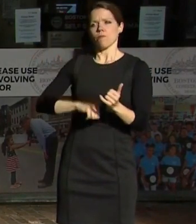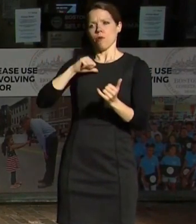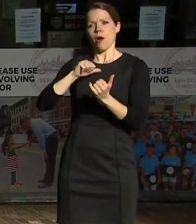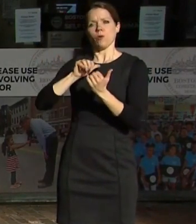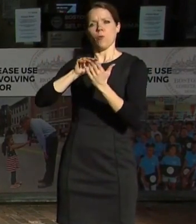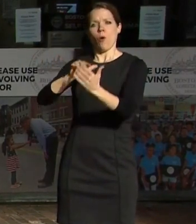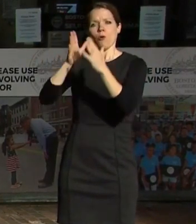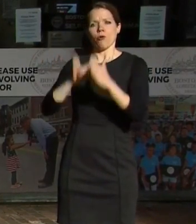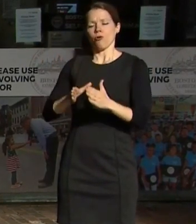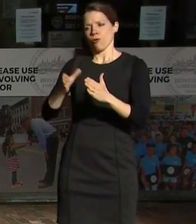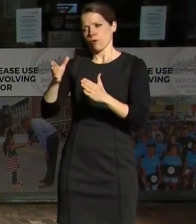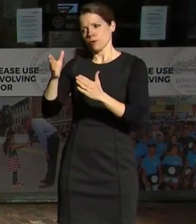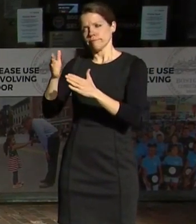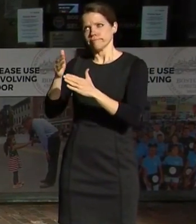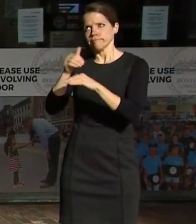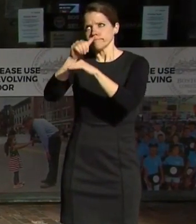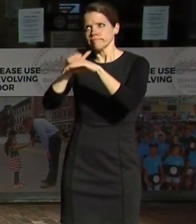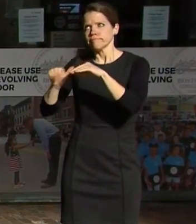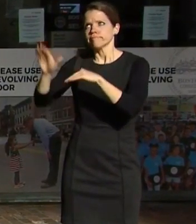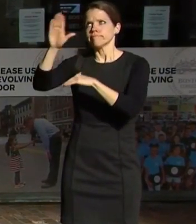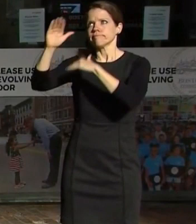TODAY HE HAS GAINED A PROUD